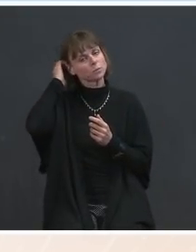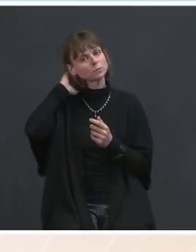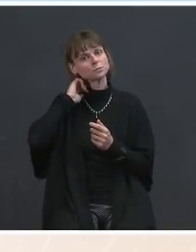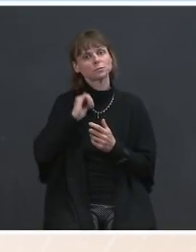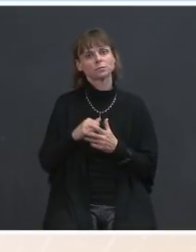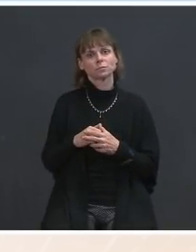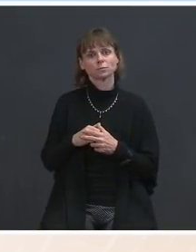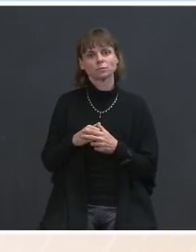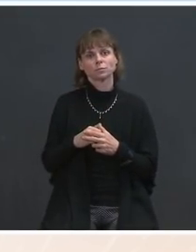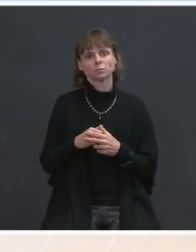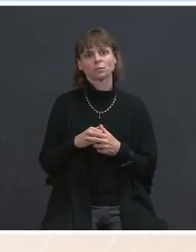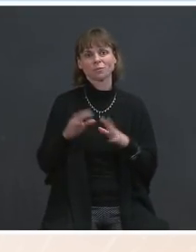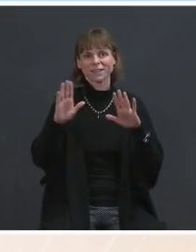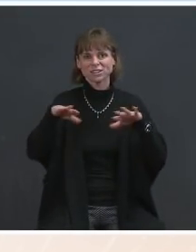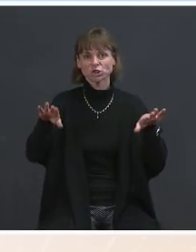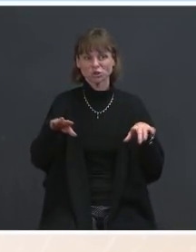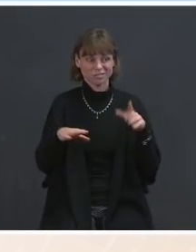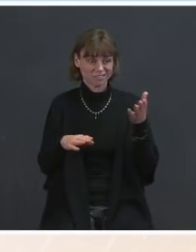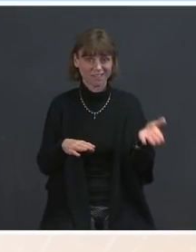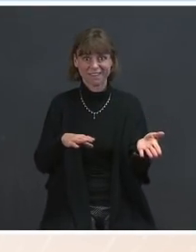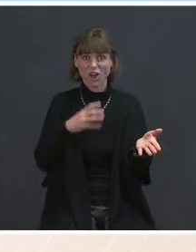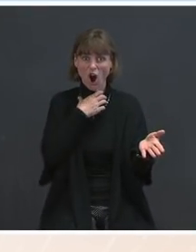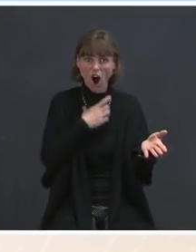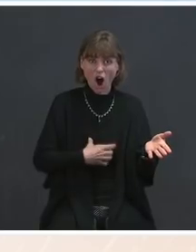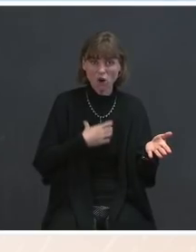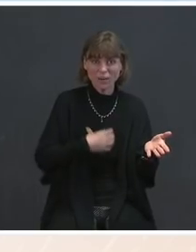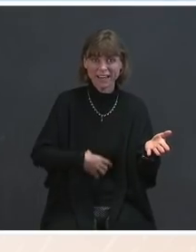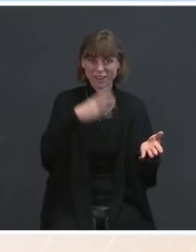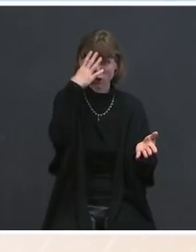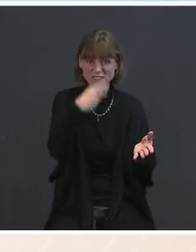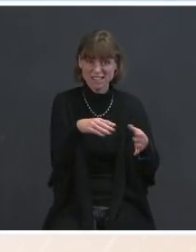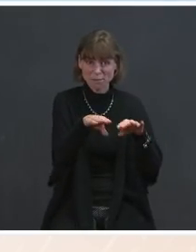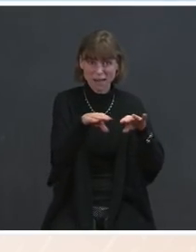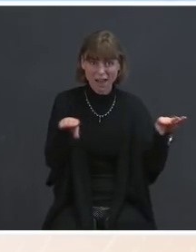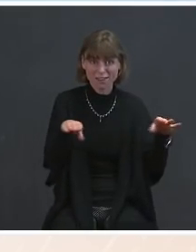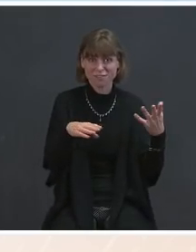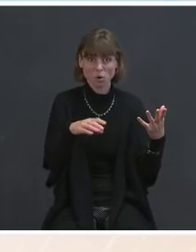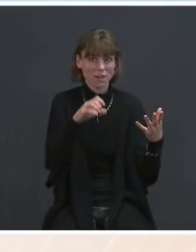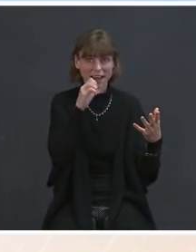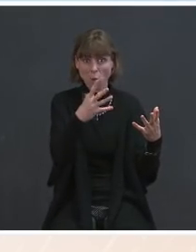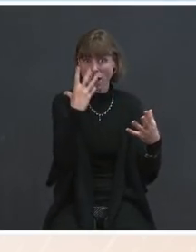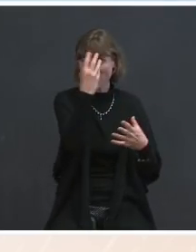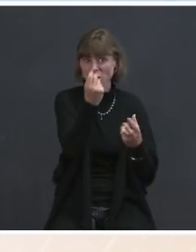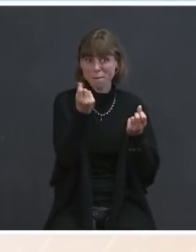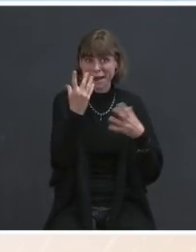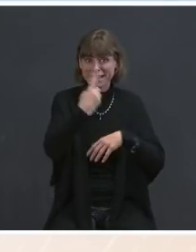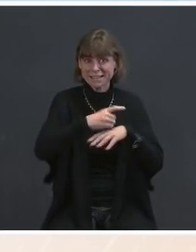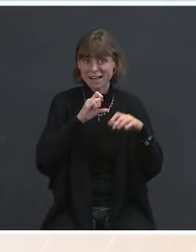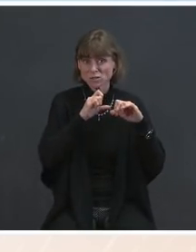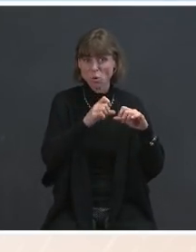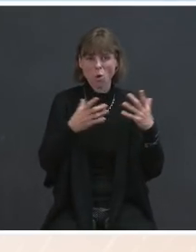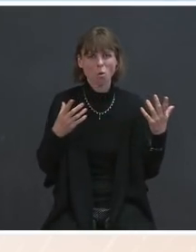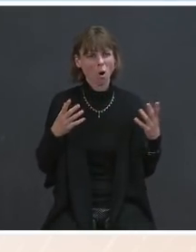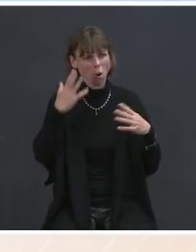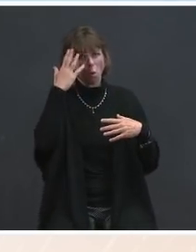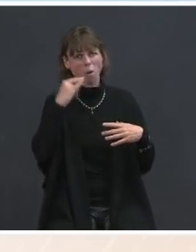But children being hungry, sleeping on the floor, not being allowed outside for days at a time -- why is that acceptable to go on even for one more day?